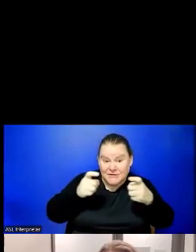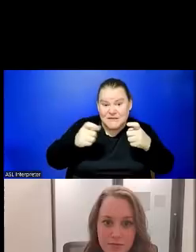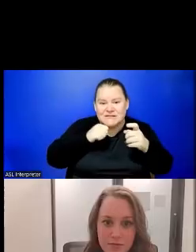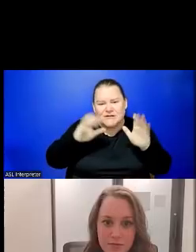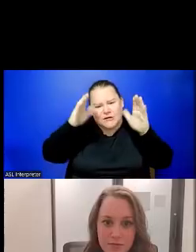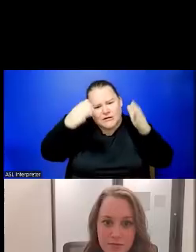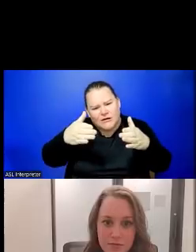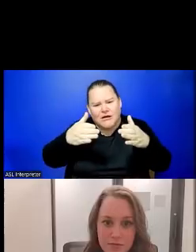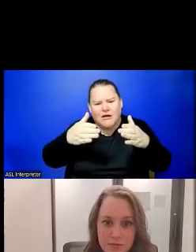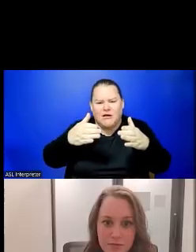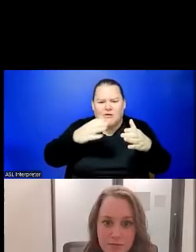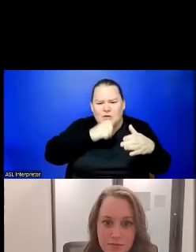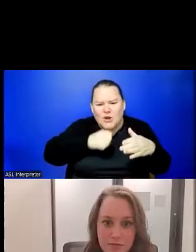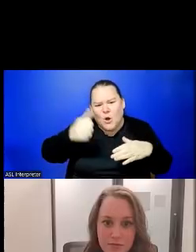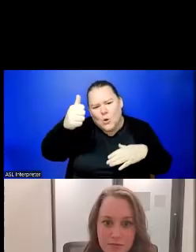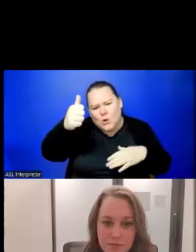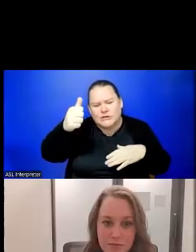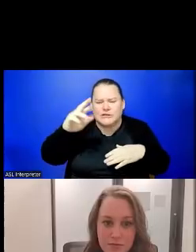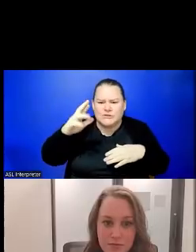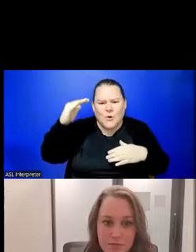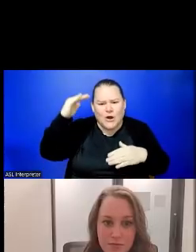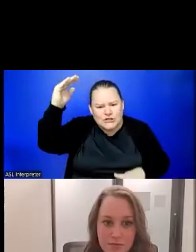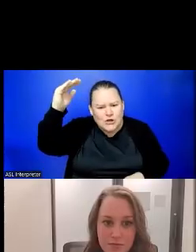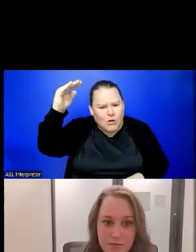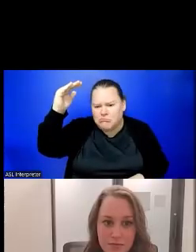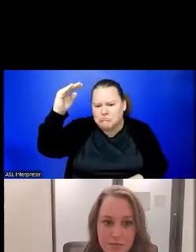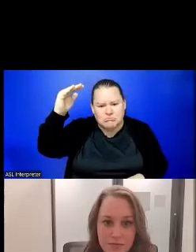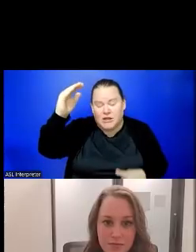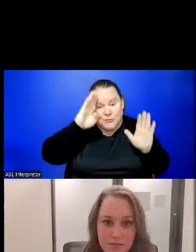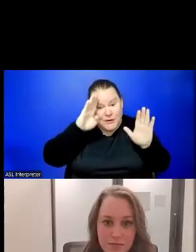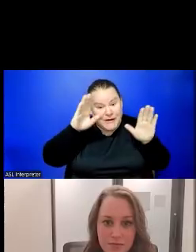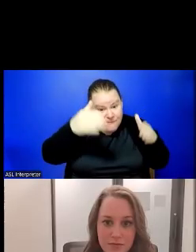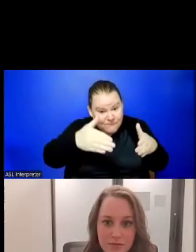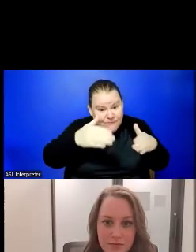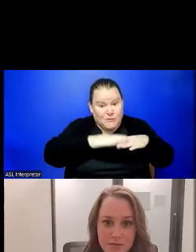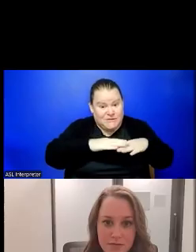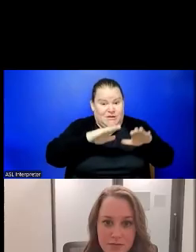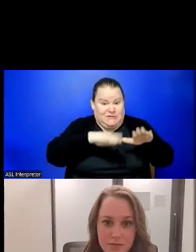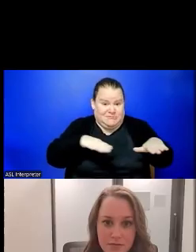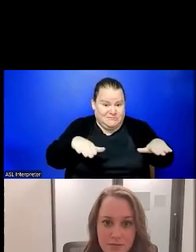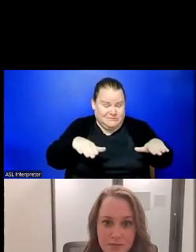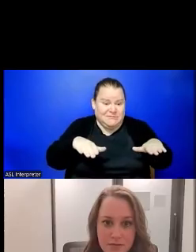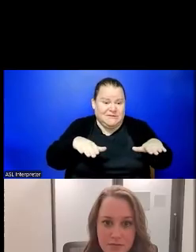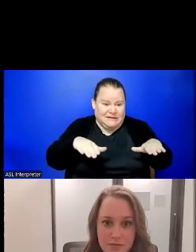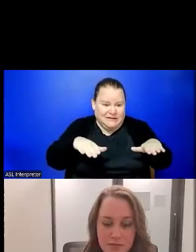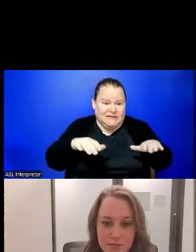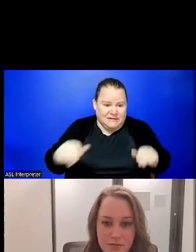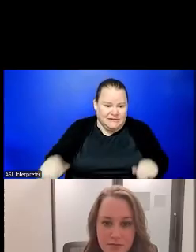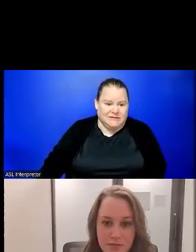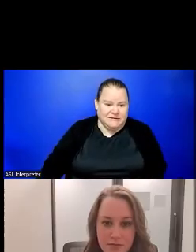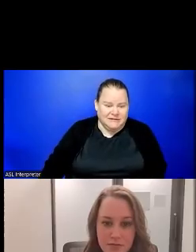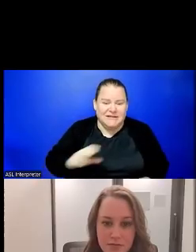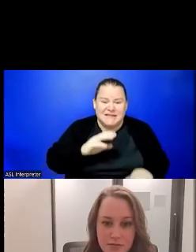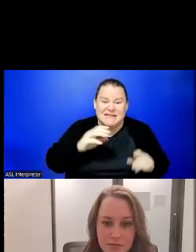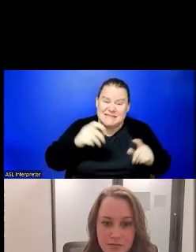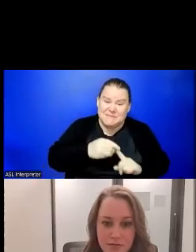the teenage years or adult aspects of prader willi syndrome. We are going to focus more on infants and the early